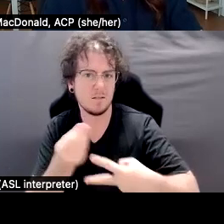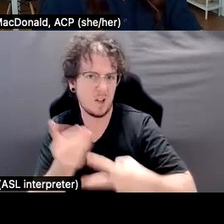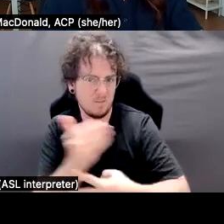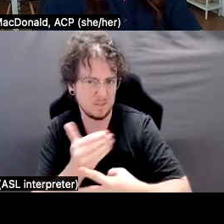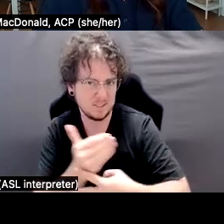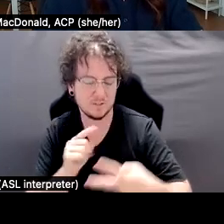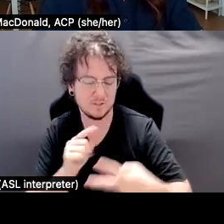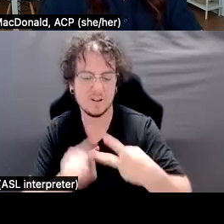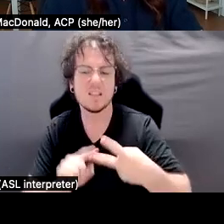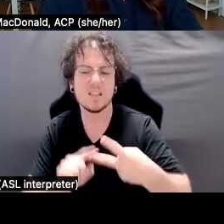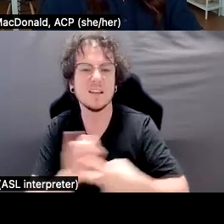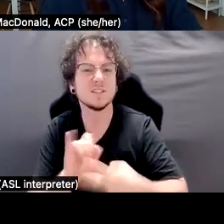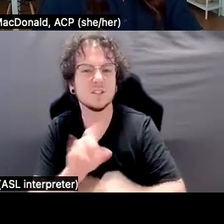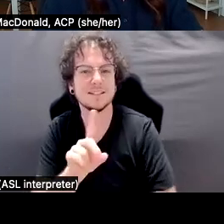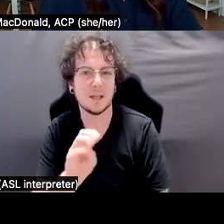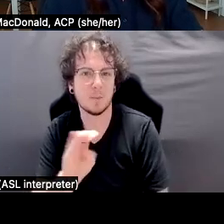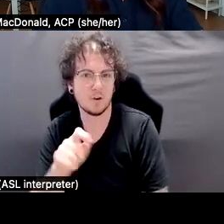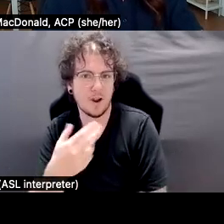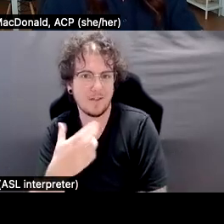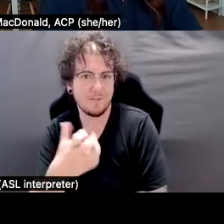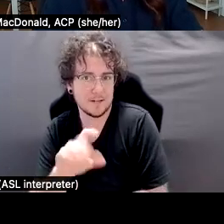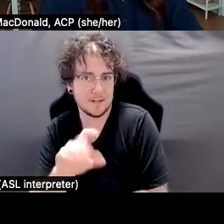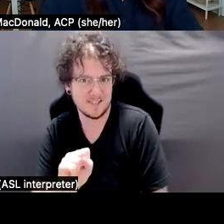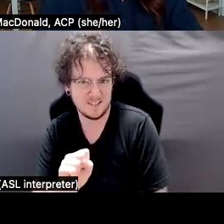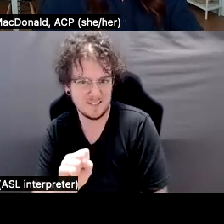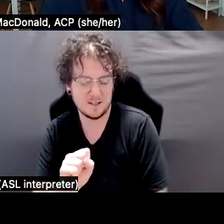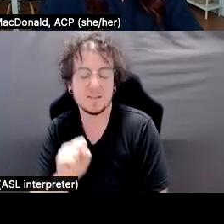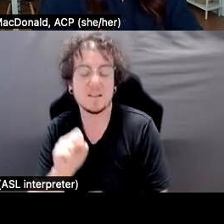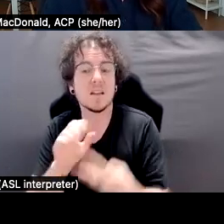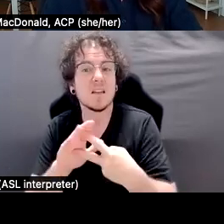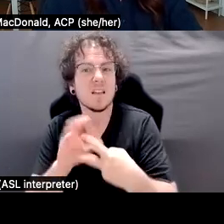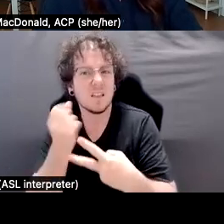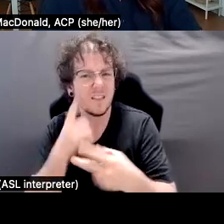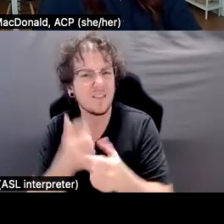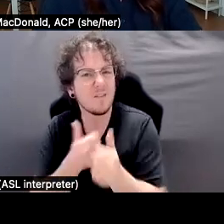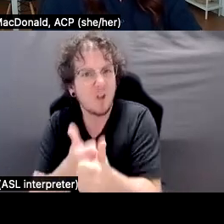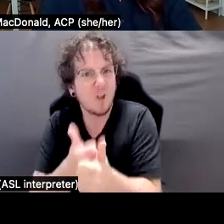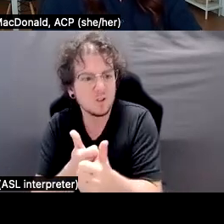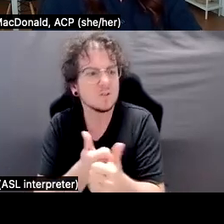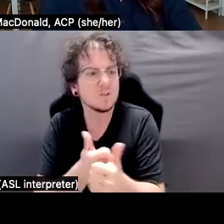it does so in the context of those two previous surveys that I've mentioned. So, the 2018 Quill